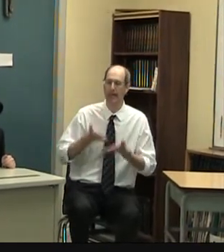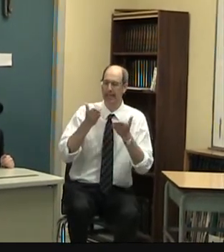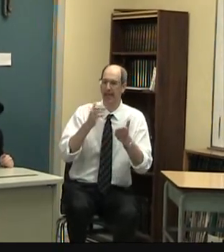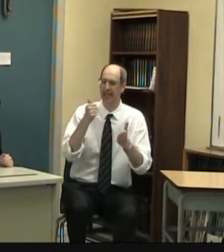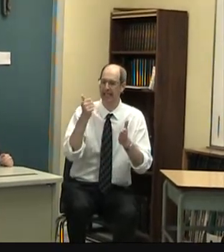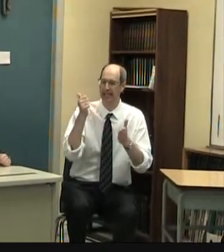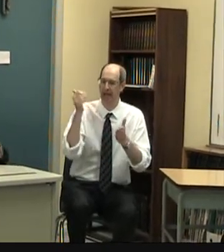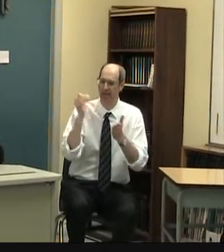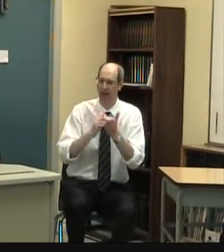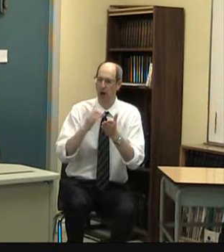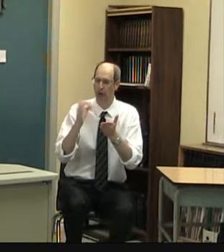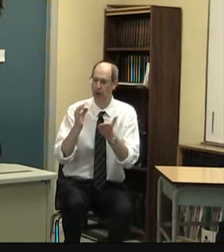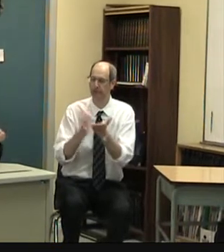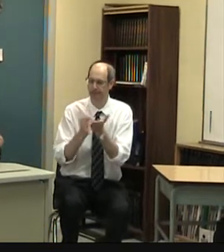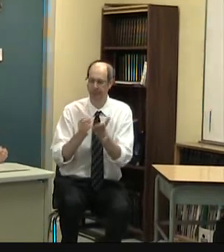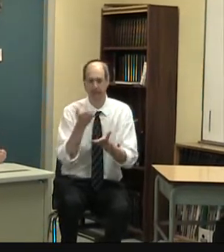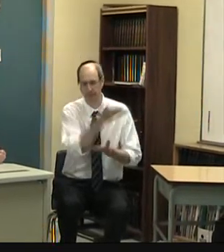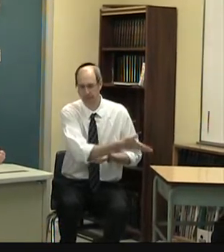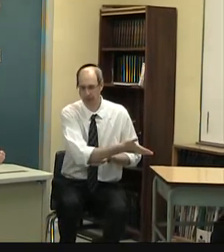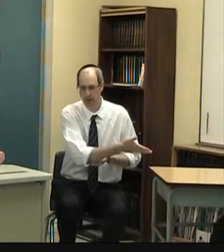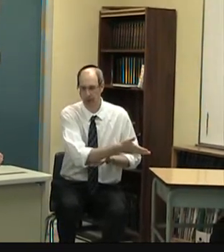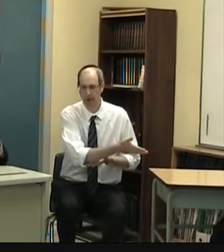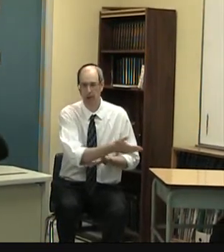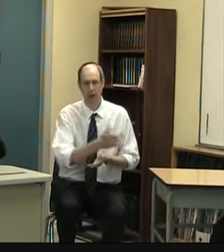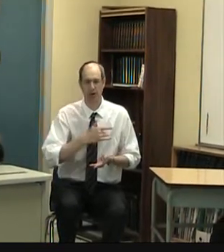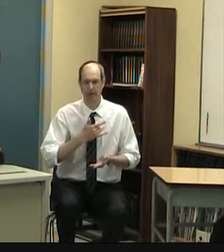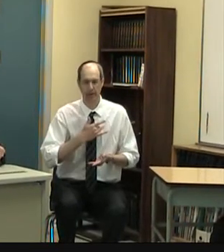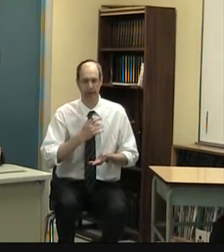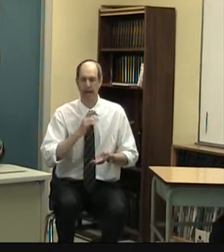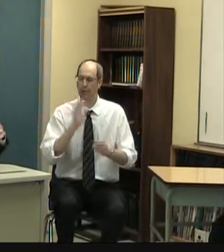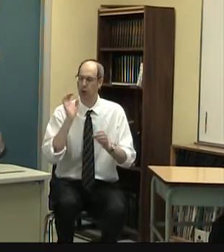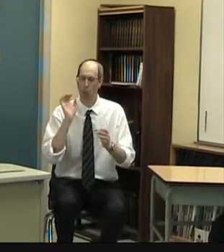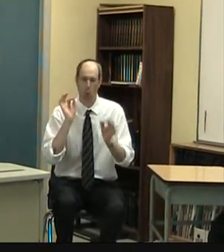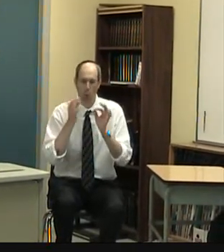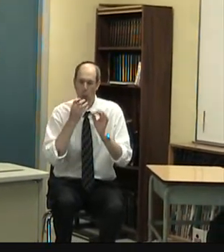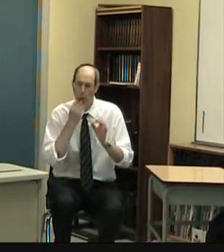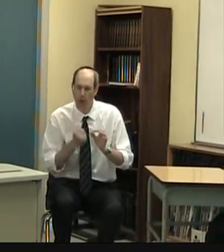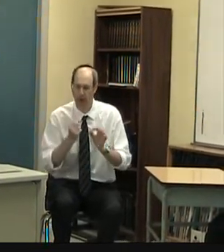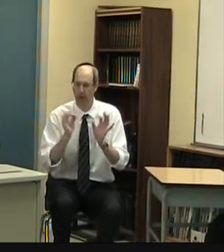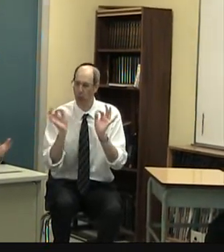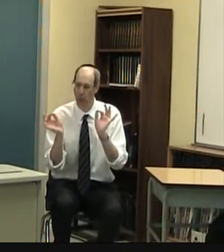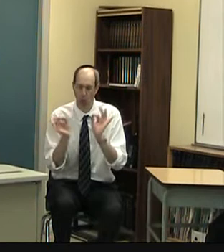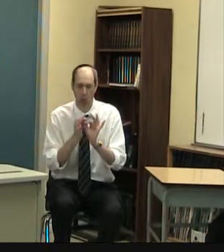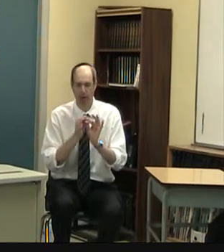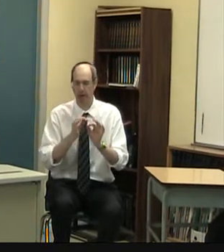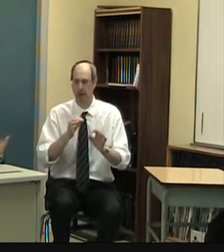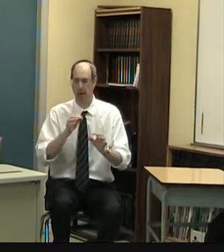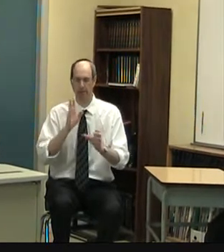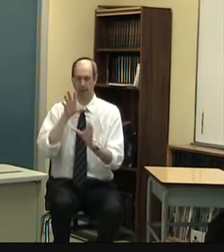$10,000 he goes ahead and he comes to the conclusion you know what it's wood because it lets me part of something moral and something good and something